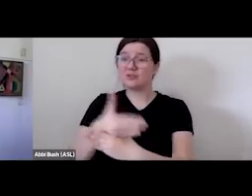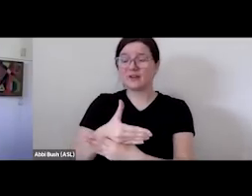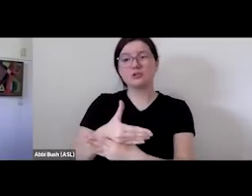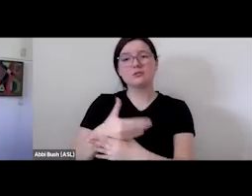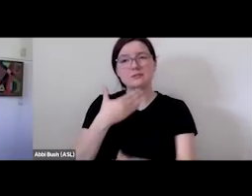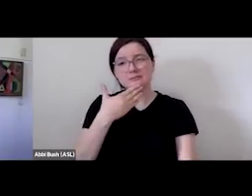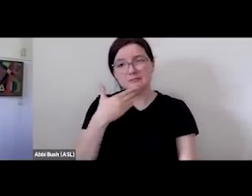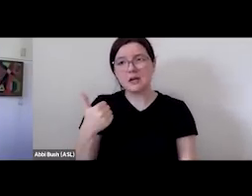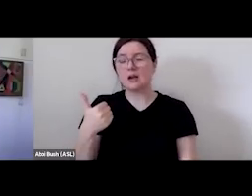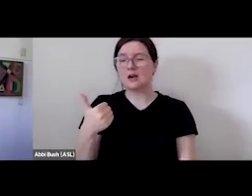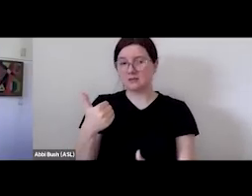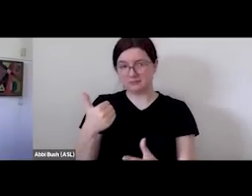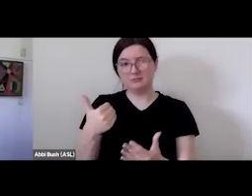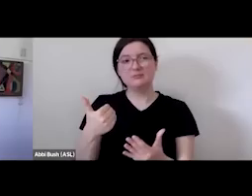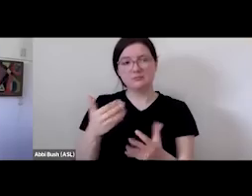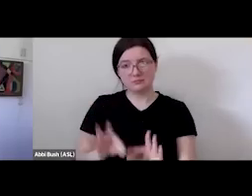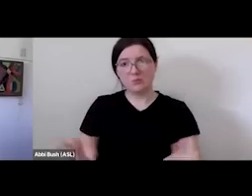I lost my slides here.